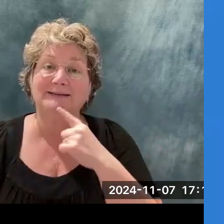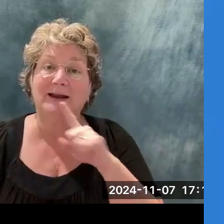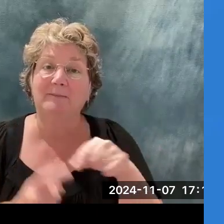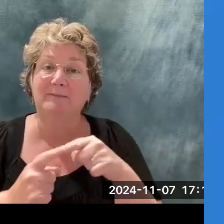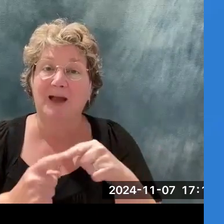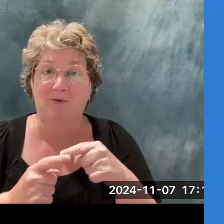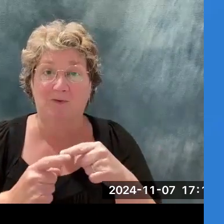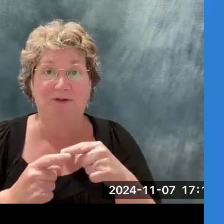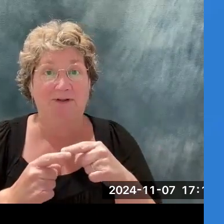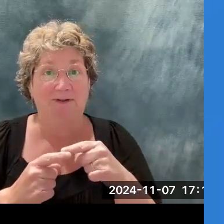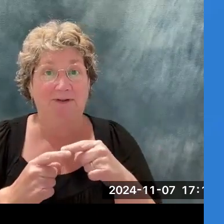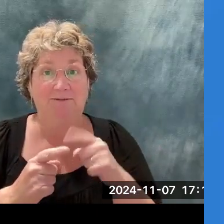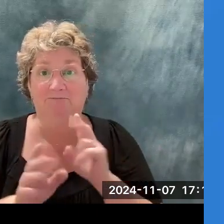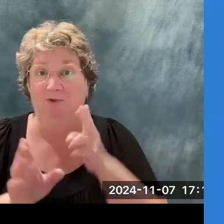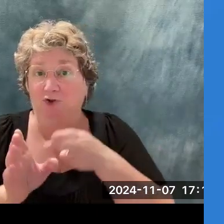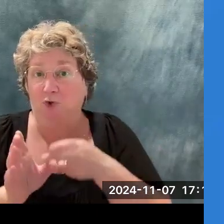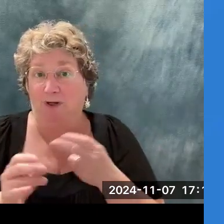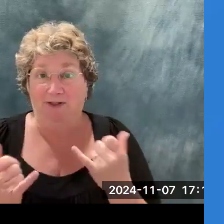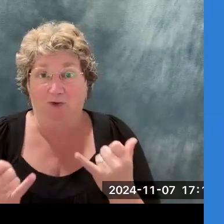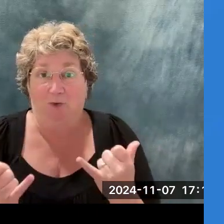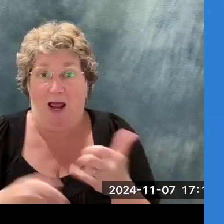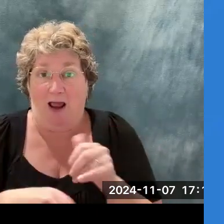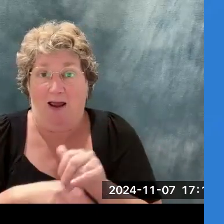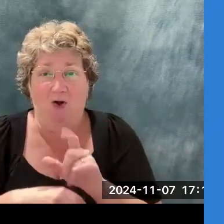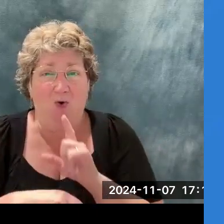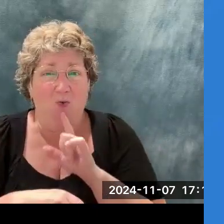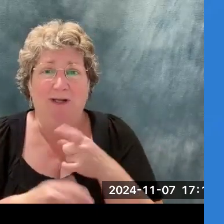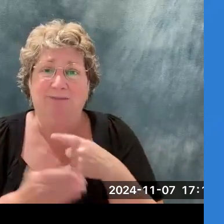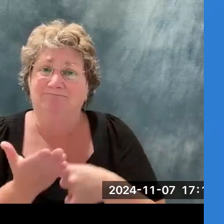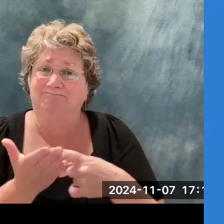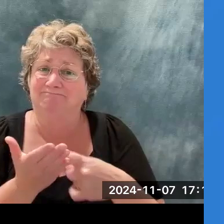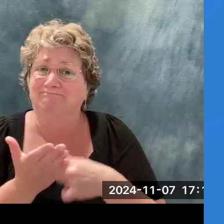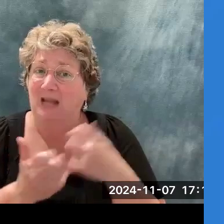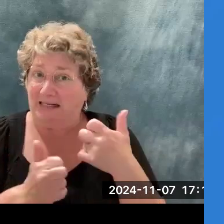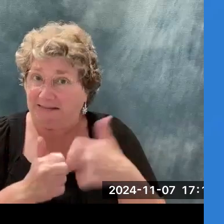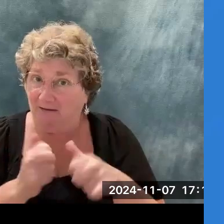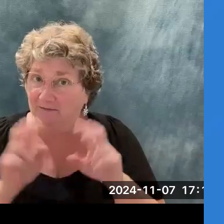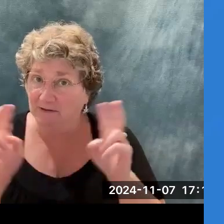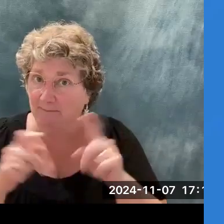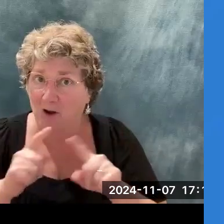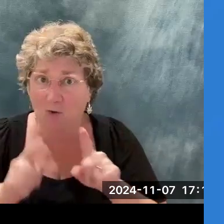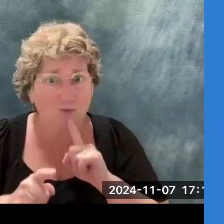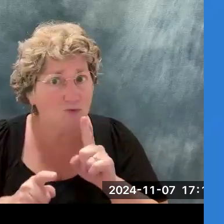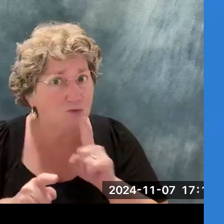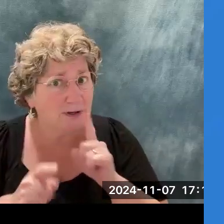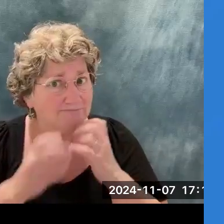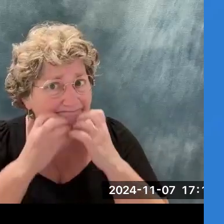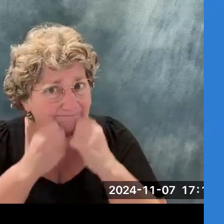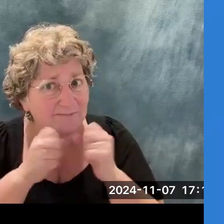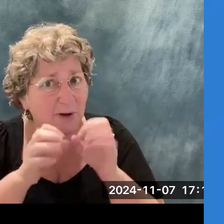We're going to be talking about a difficult topic, but a very important one. And so I want to invite everyone to also take